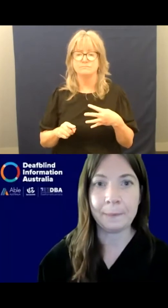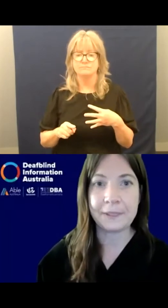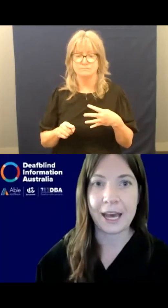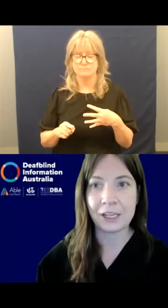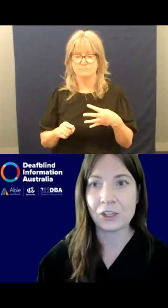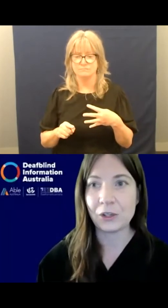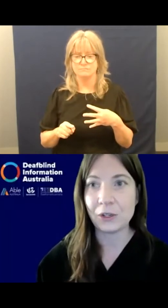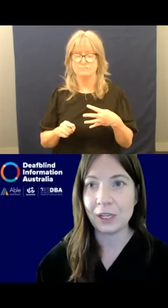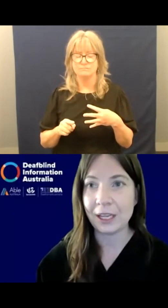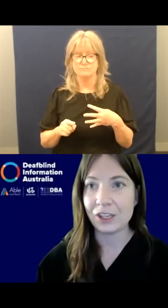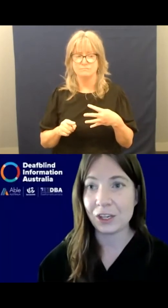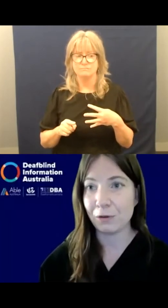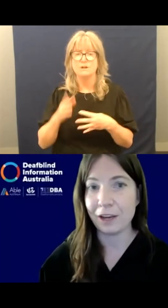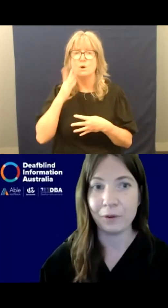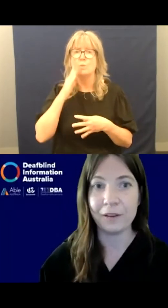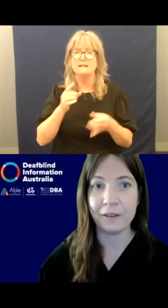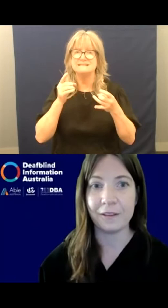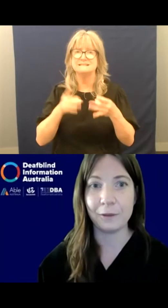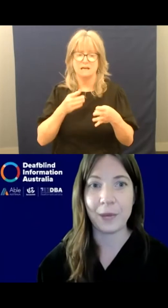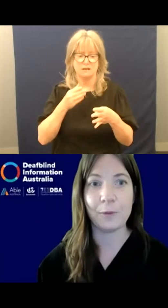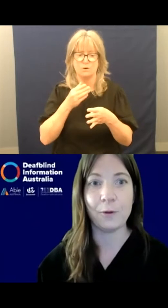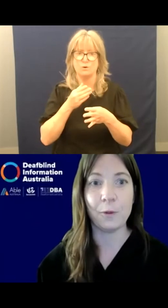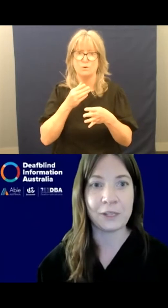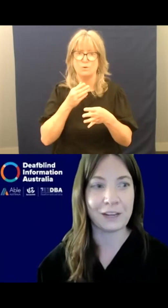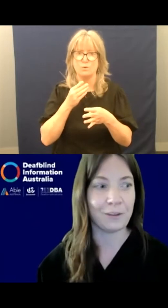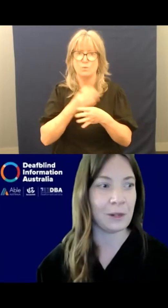starting to engage in creative processes with people born deaf and blind.